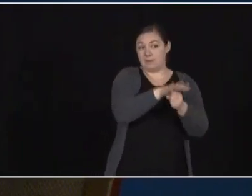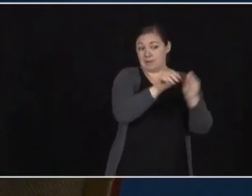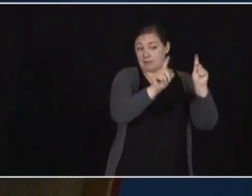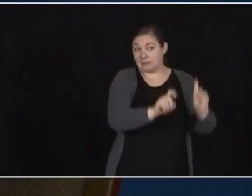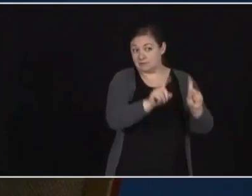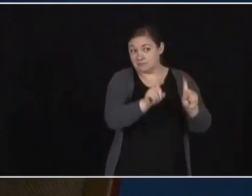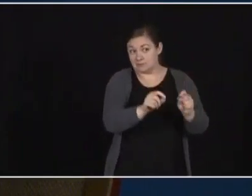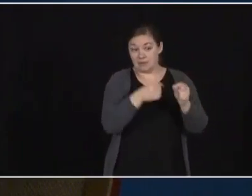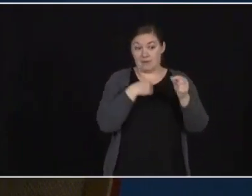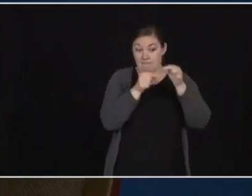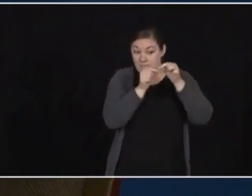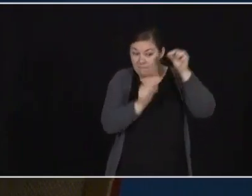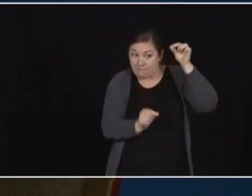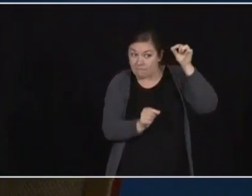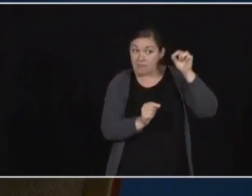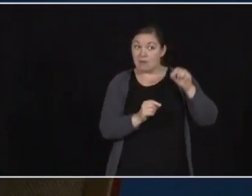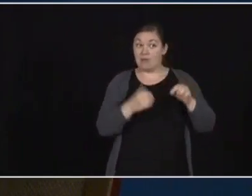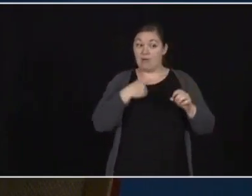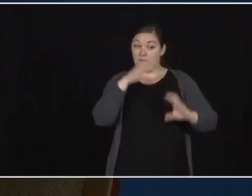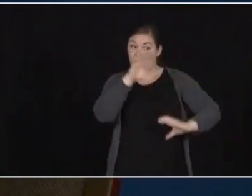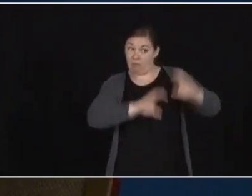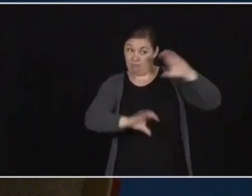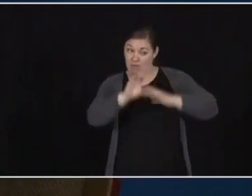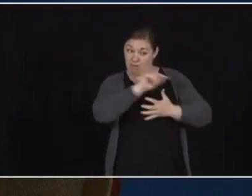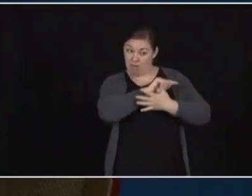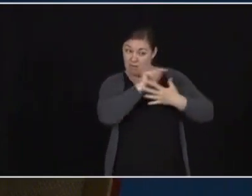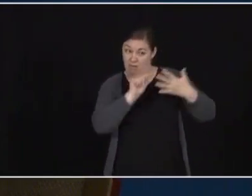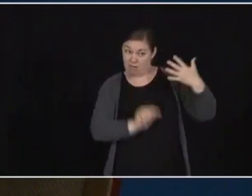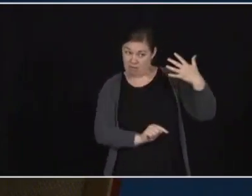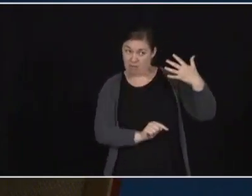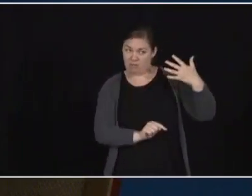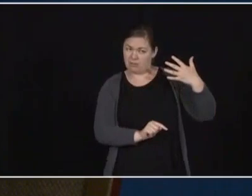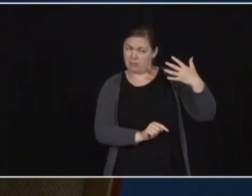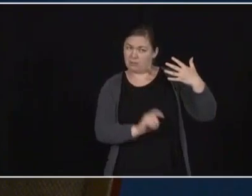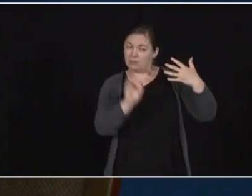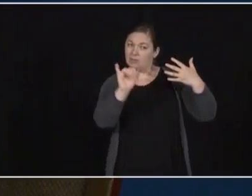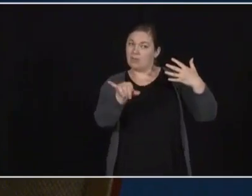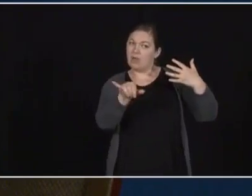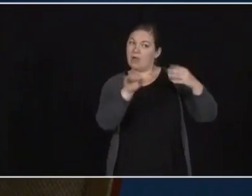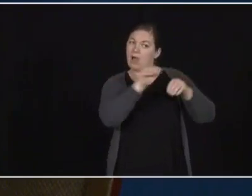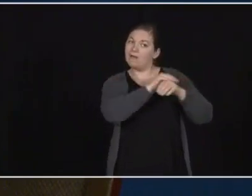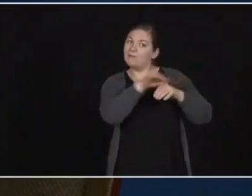We have to look at what our supply chain is and how we make sure we have enough supplies.